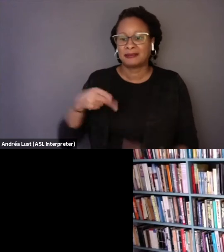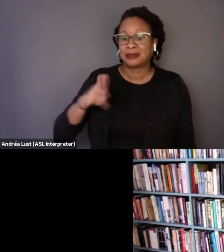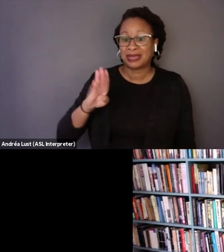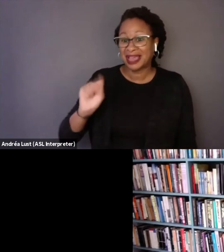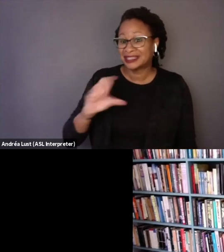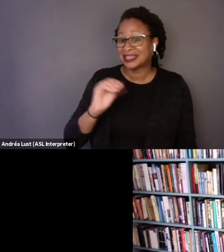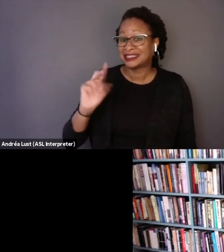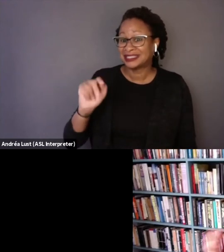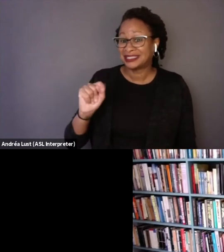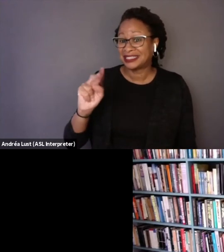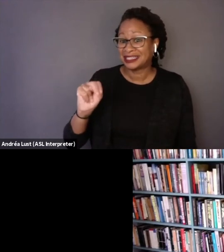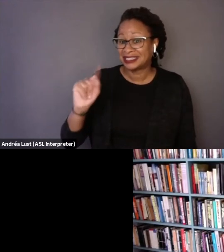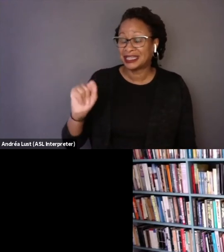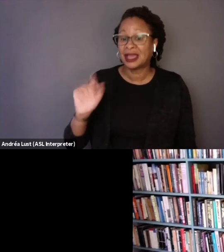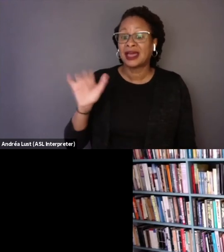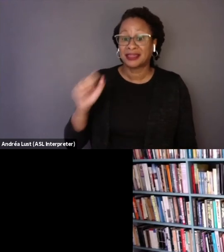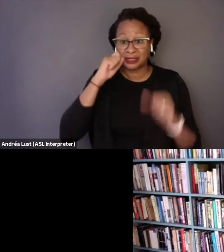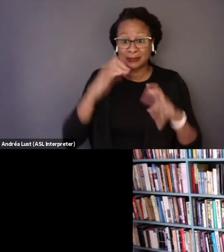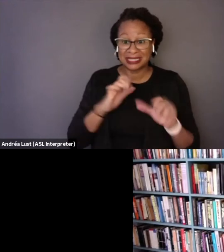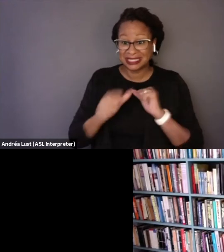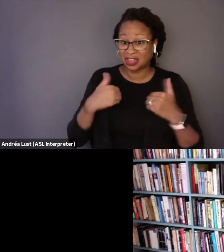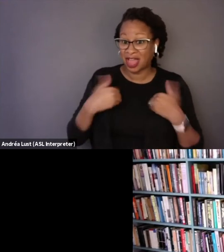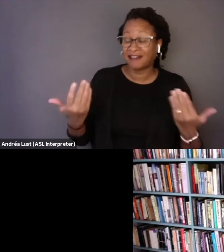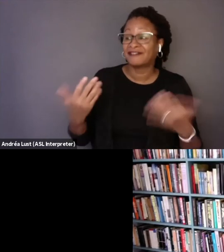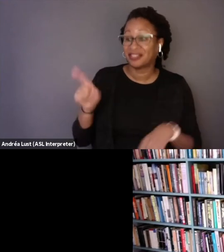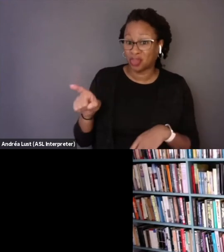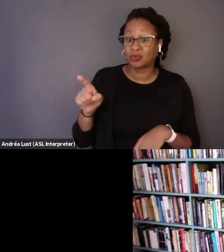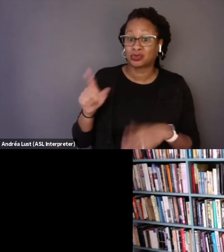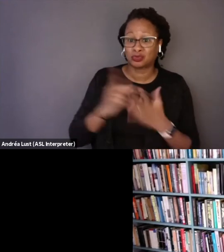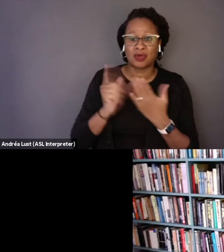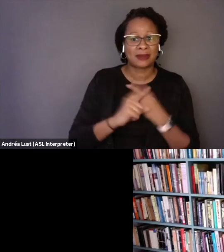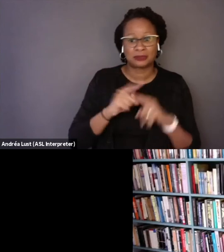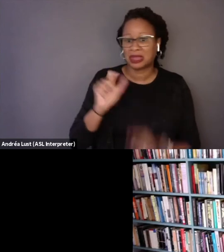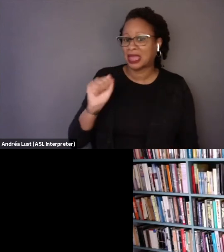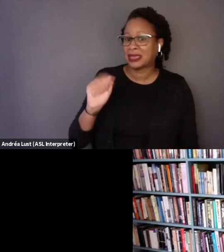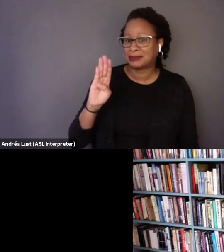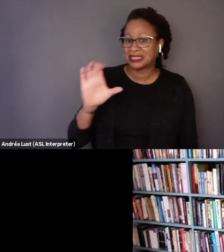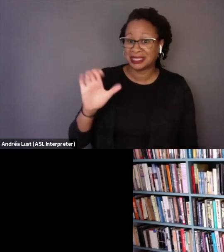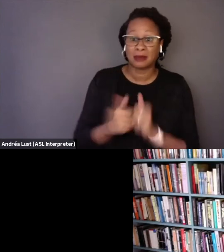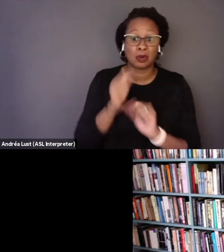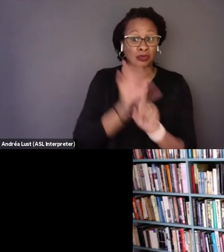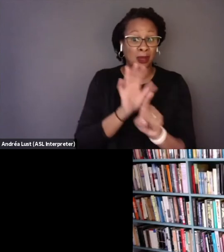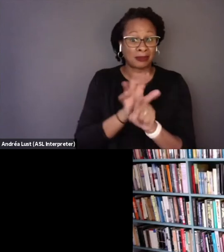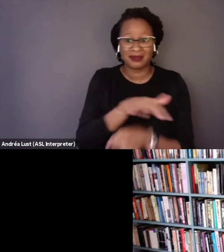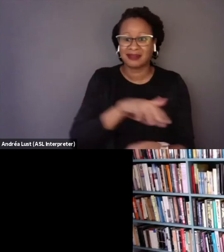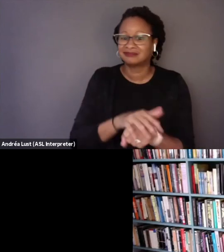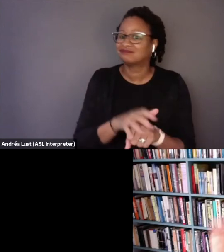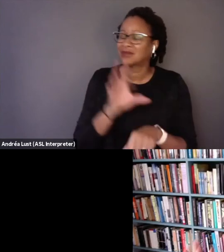which was amazing that he still had that show, but it's that tension between commerce and nature